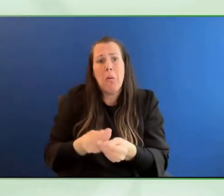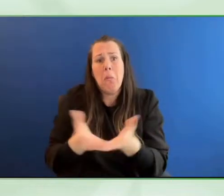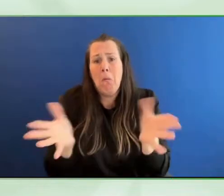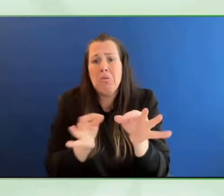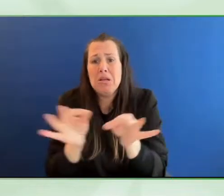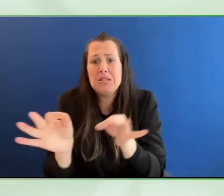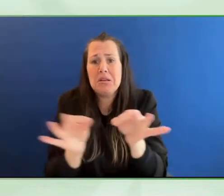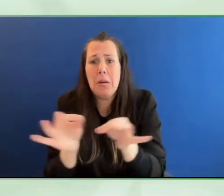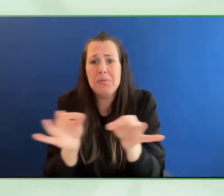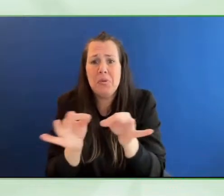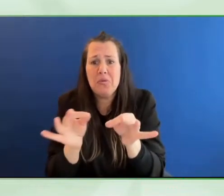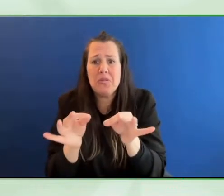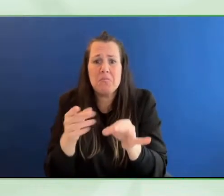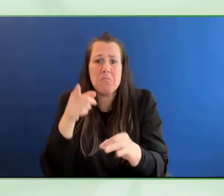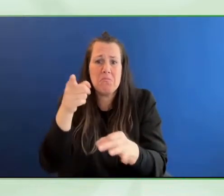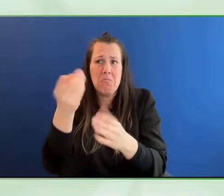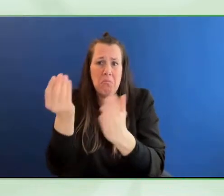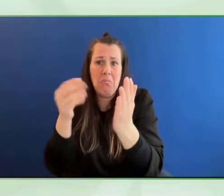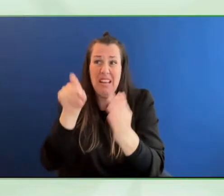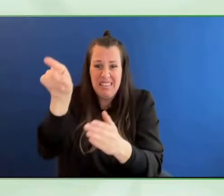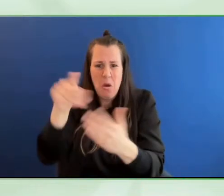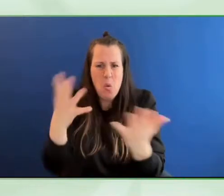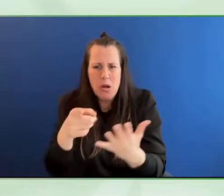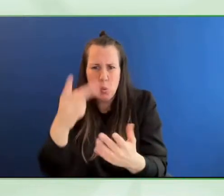That's the rub of the question, I guess.